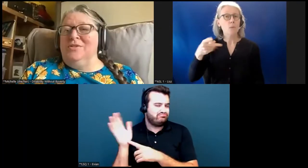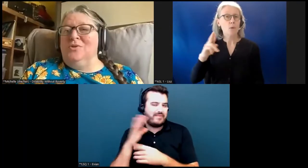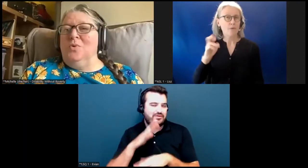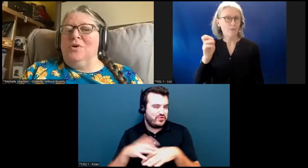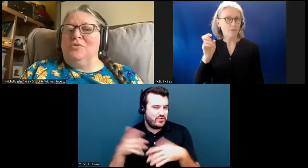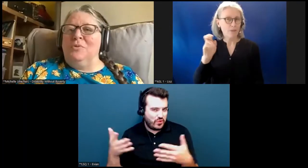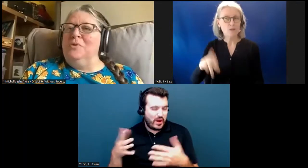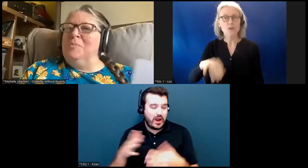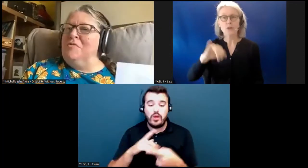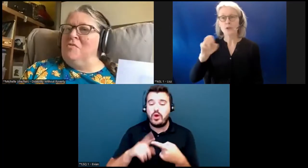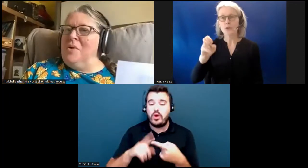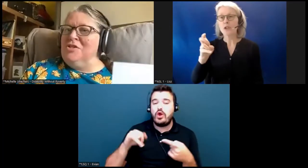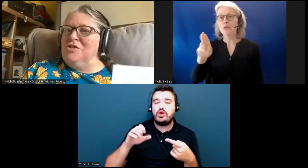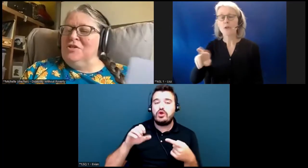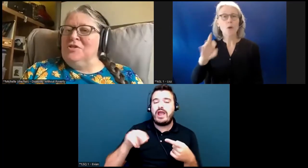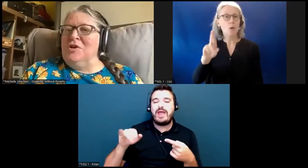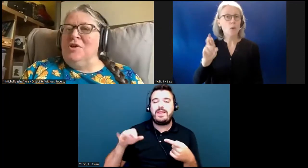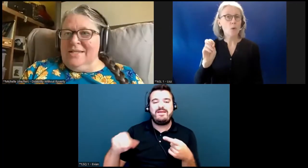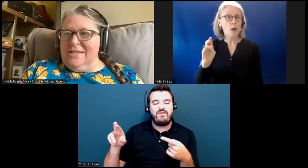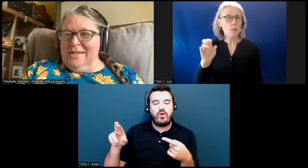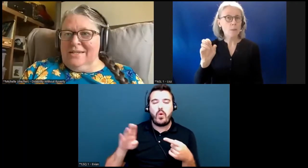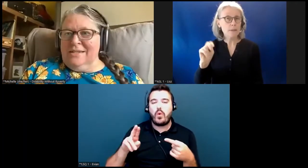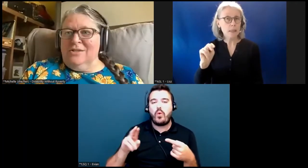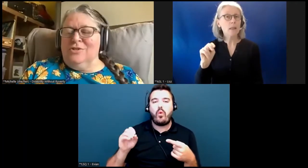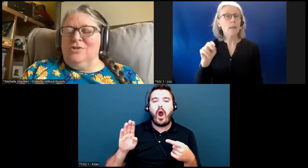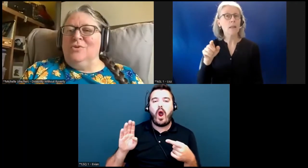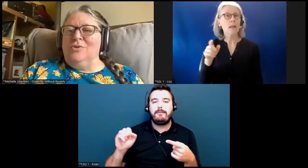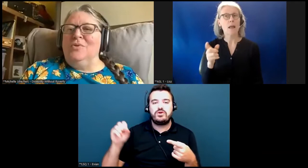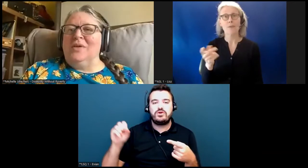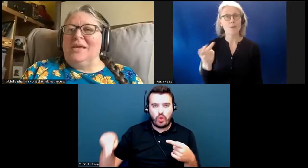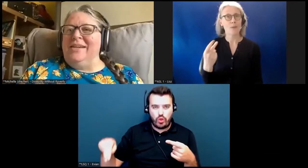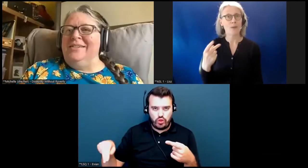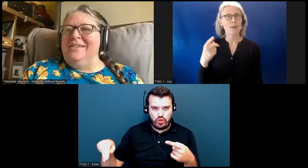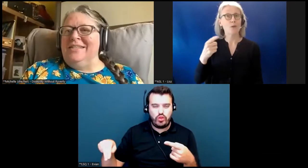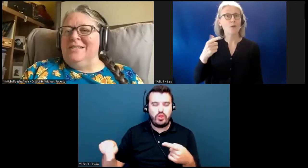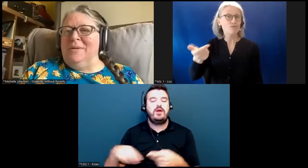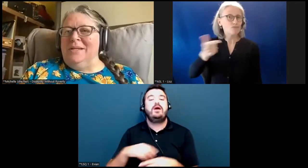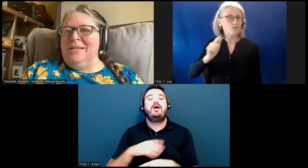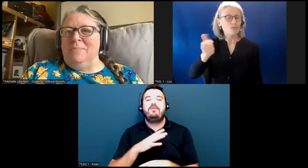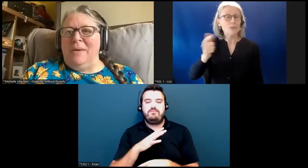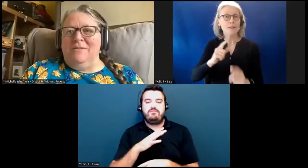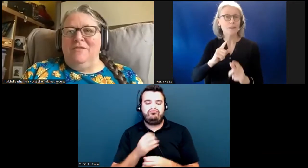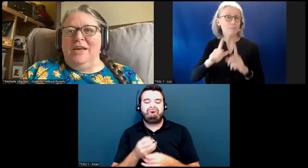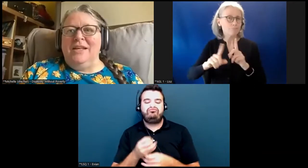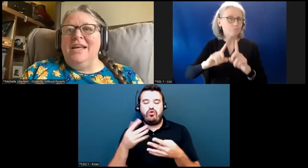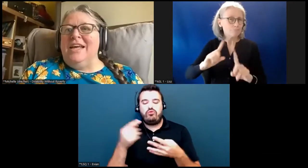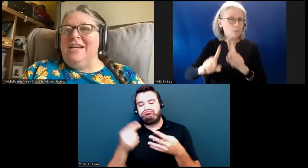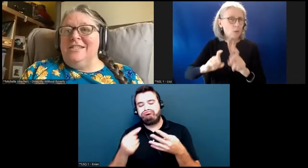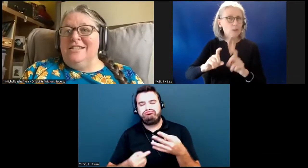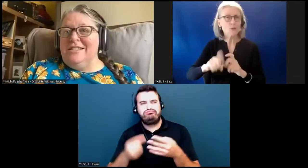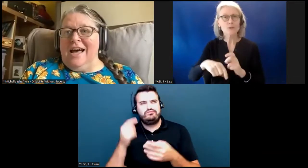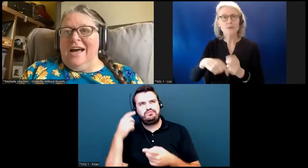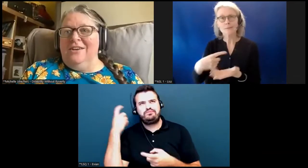TO WORK THROUGH A NUMBER OF QUESTIONS RELATED TO THE CANADA DISABILITY BENEFIT AND ITS DESIGN